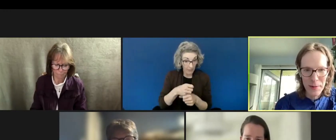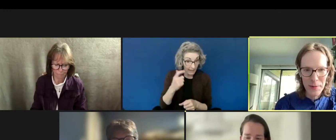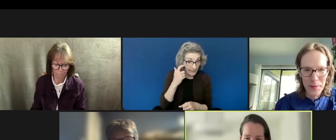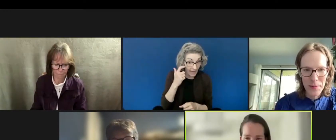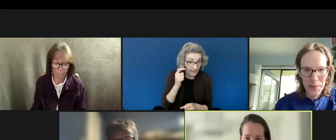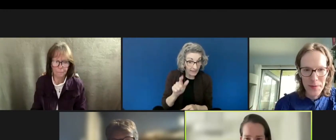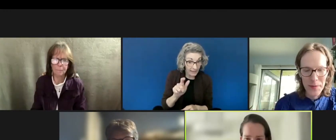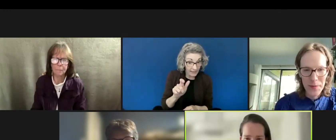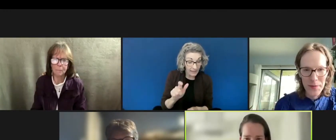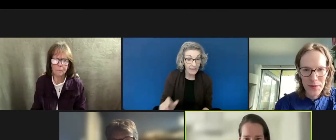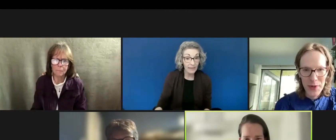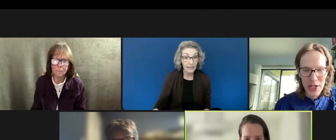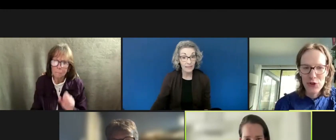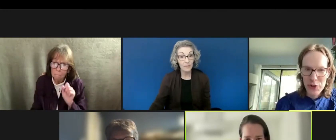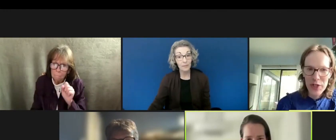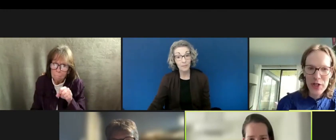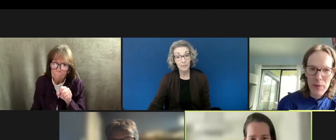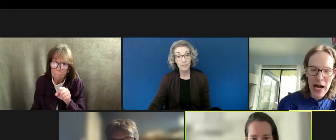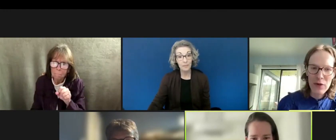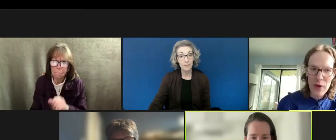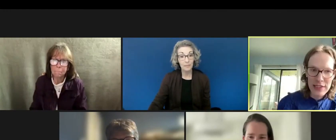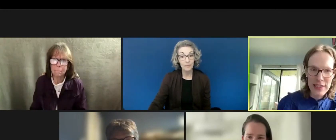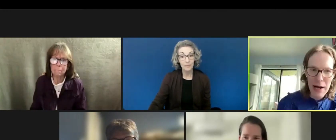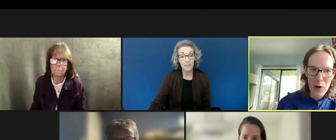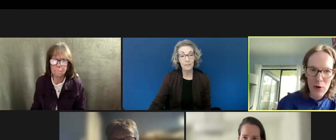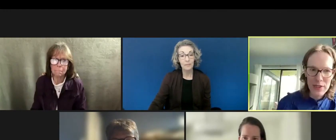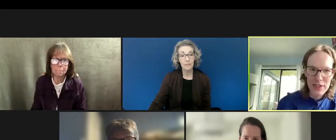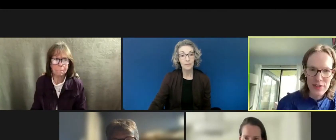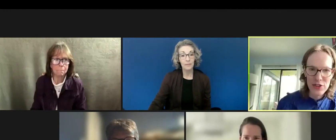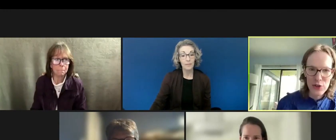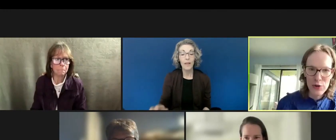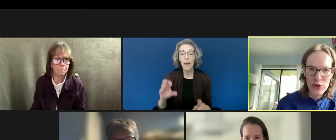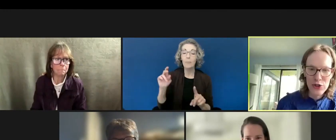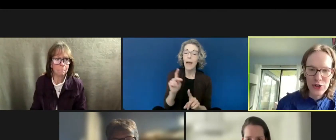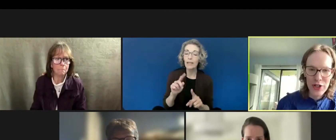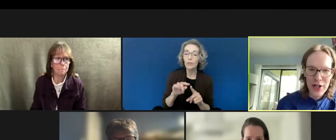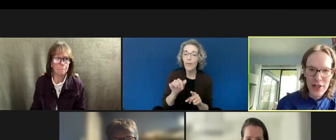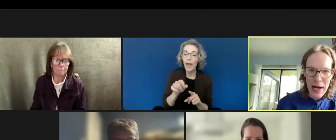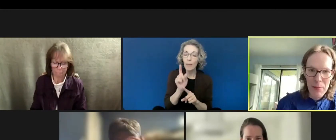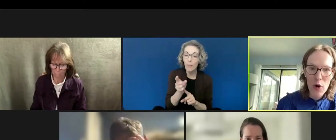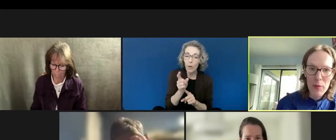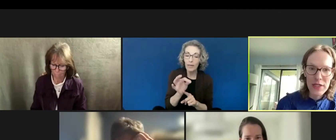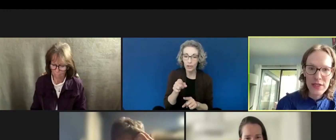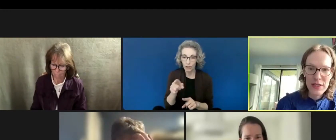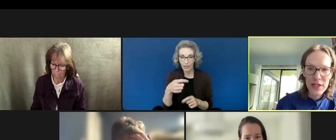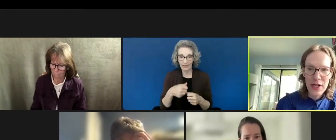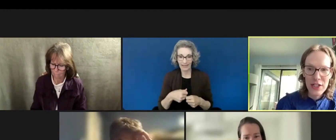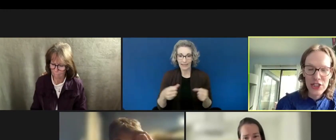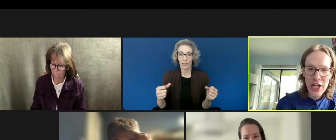Yeah, I think so. So can we go back right to that moment to disclosure, that moment, Jen,